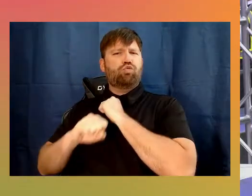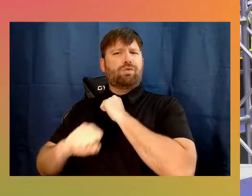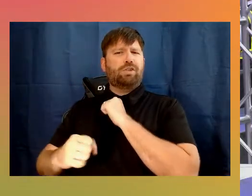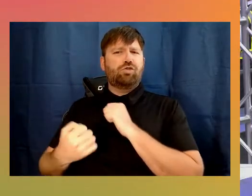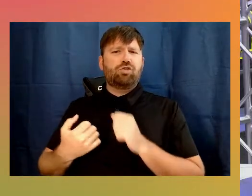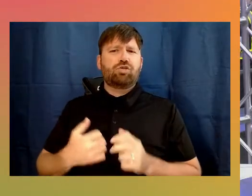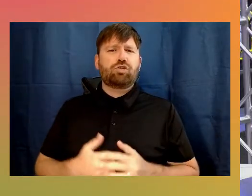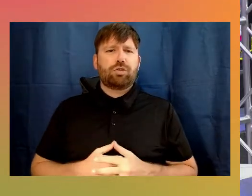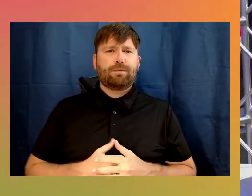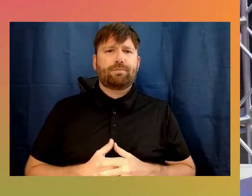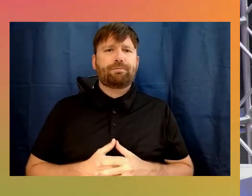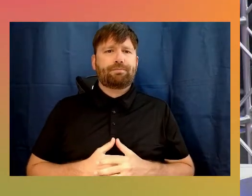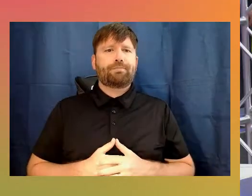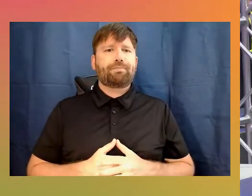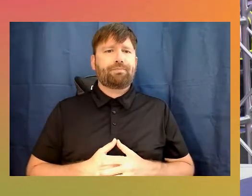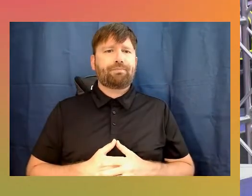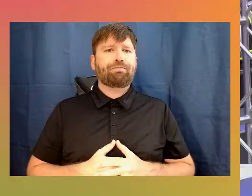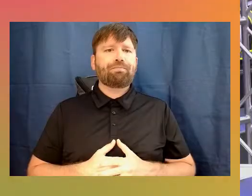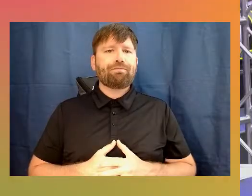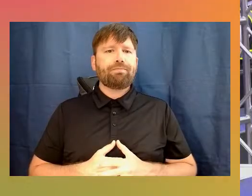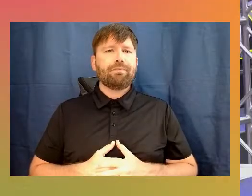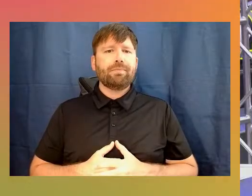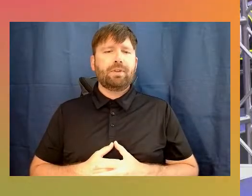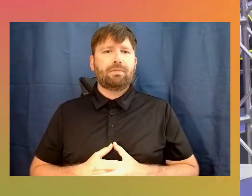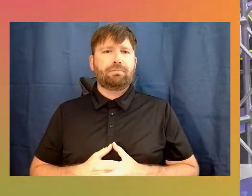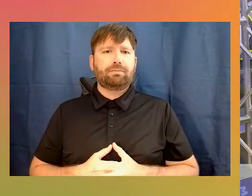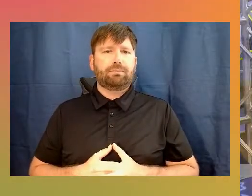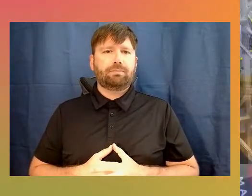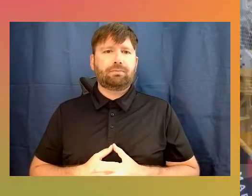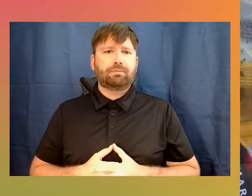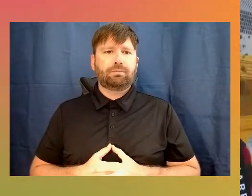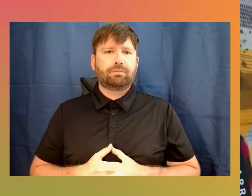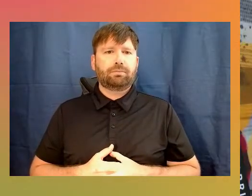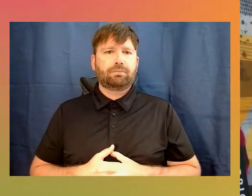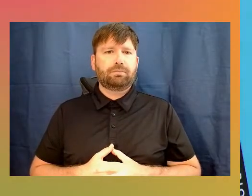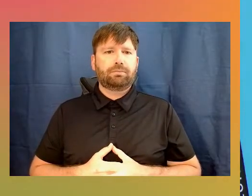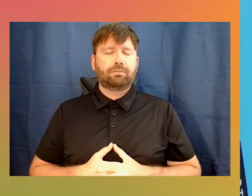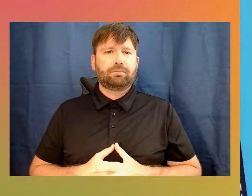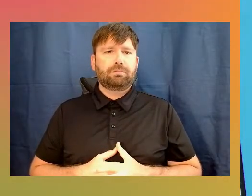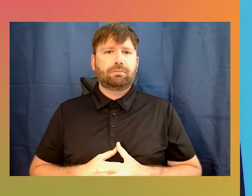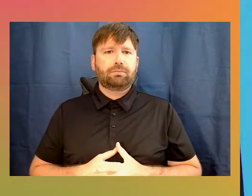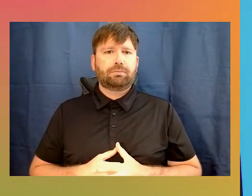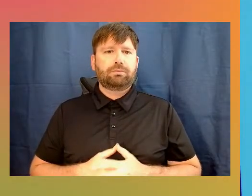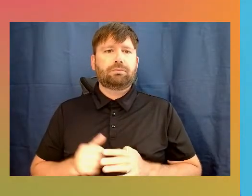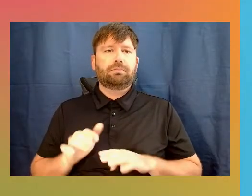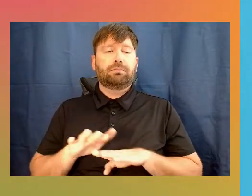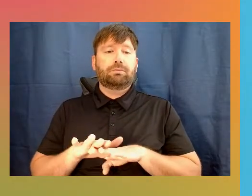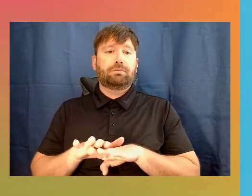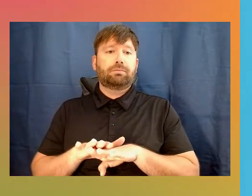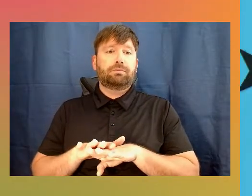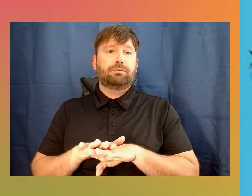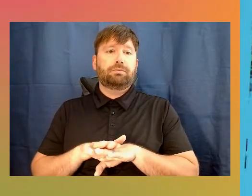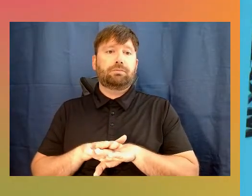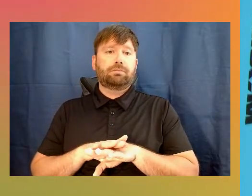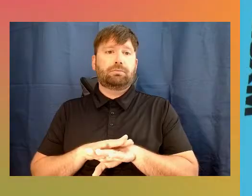BACKBEND.